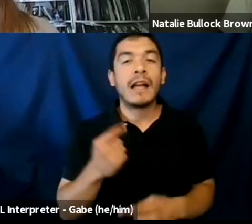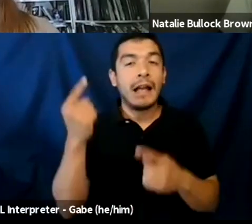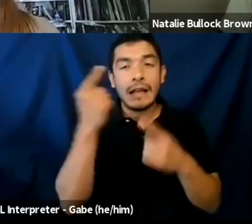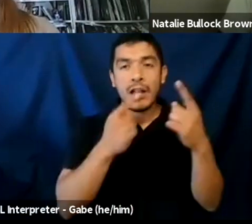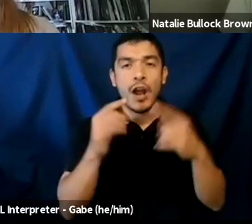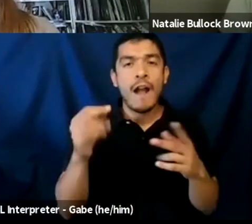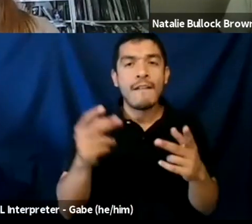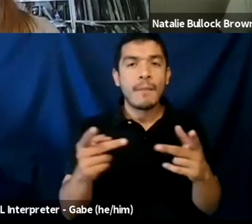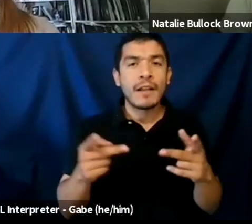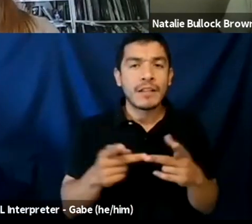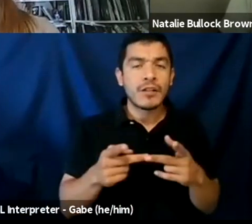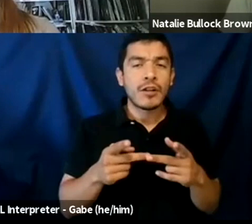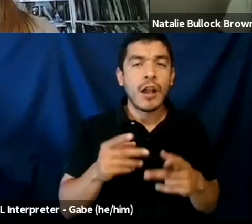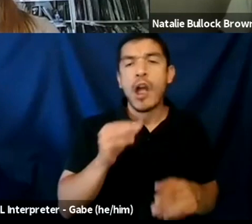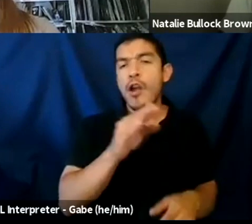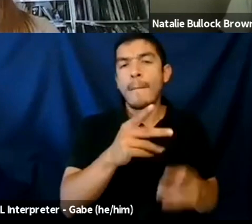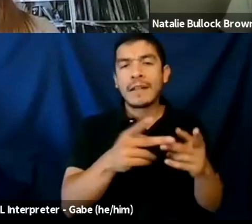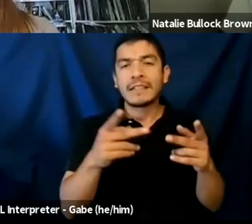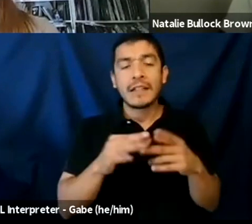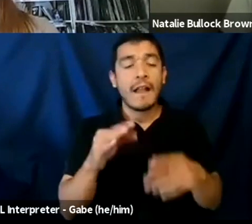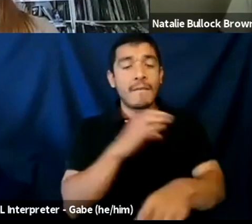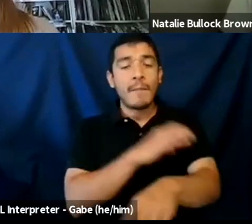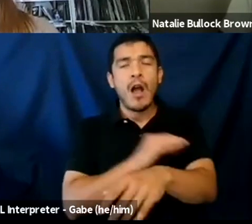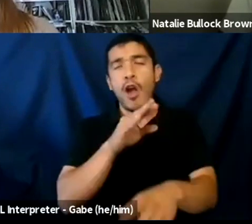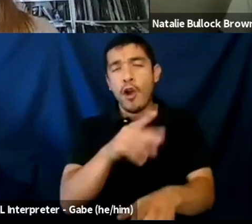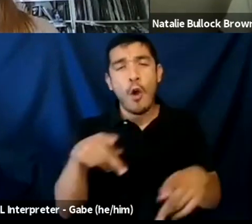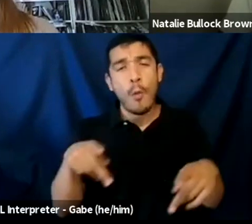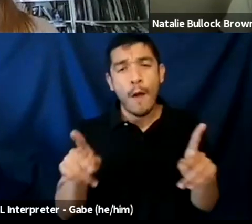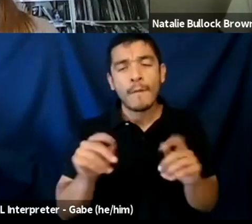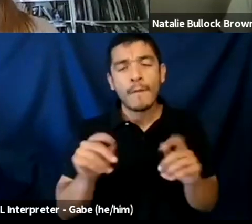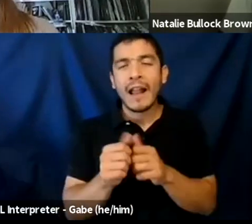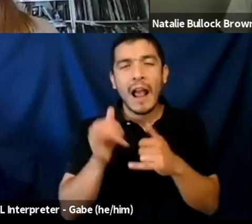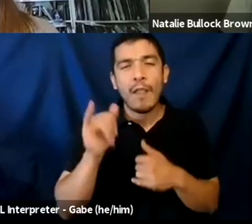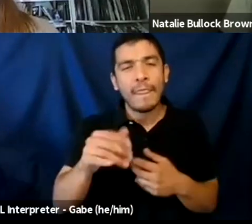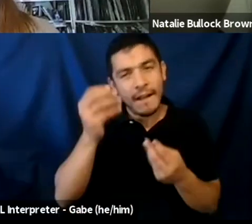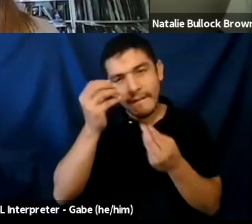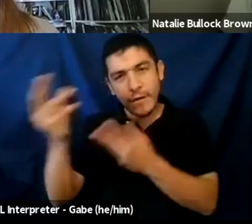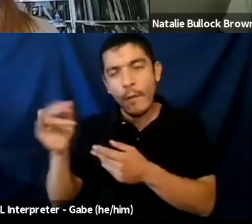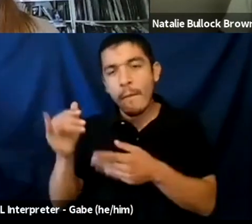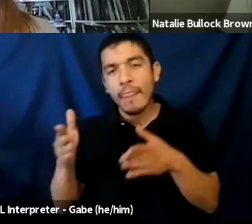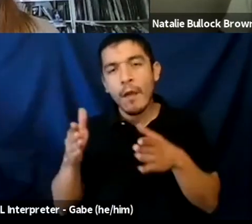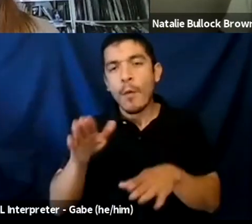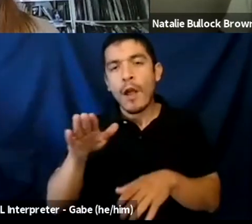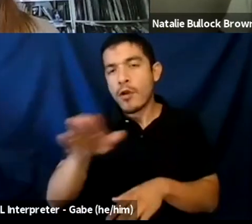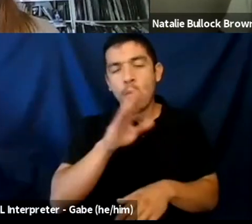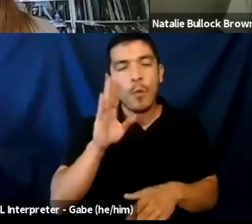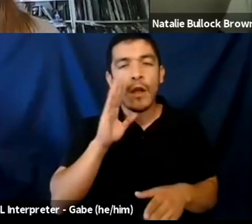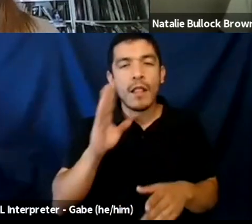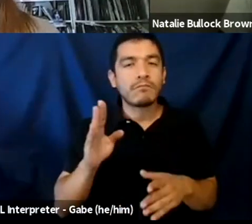your position to power and your privilege, and how that informs the way that you're going about